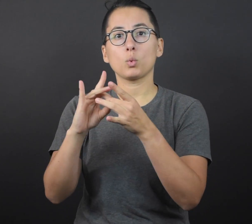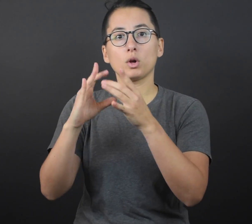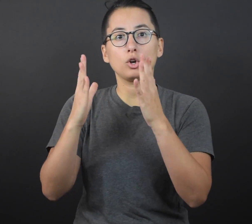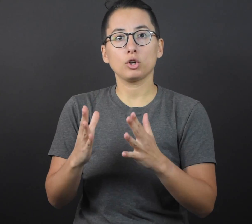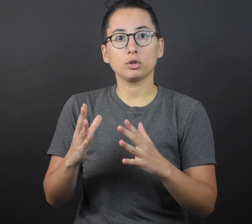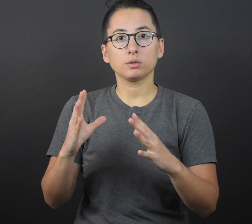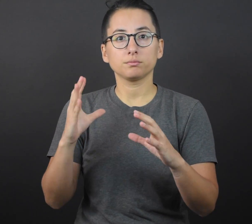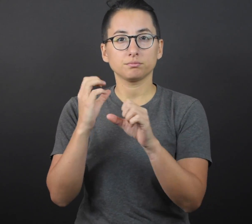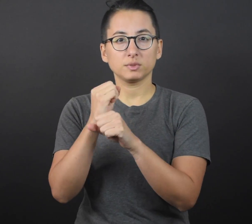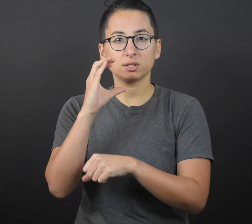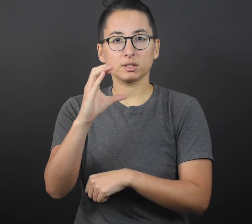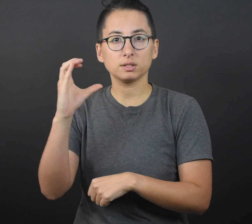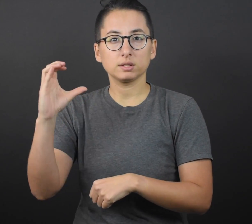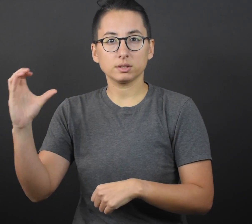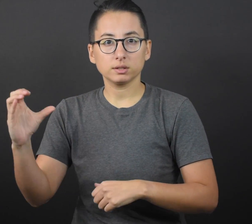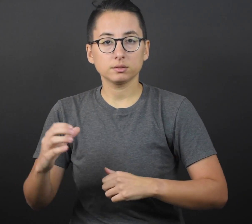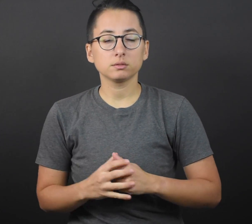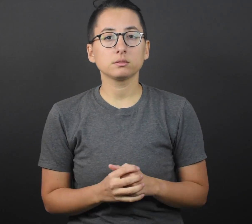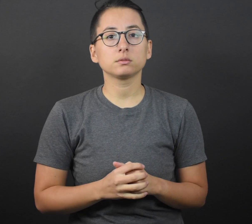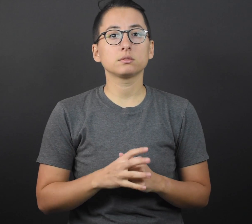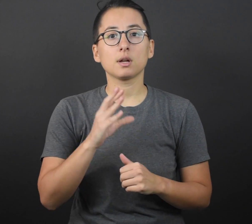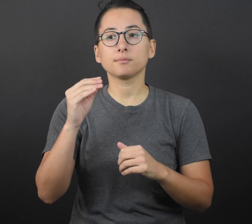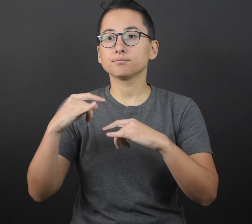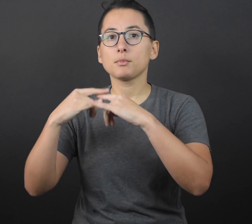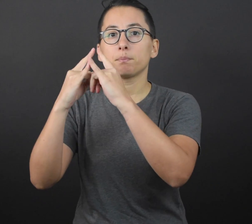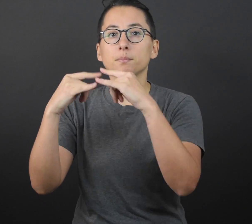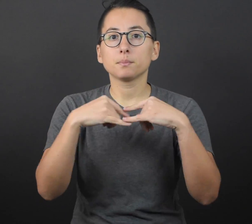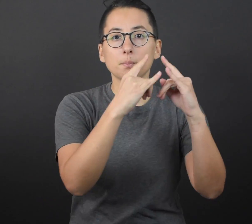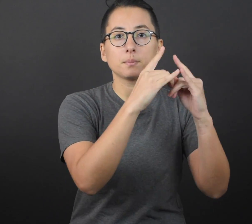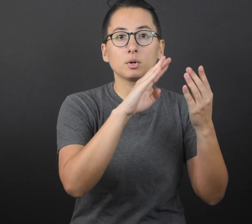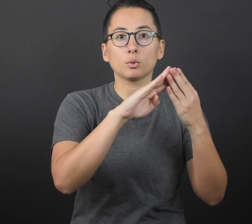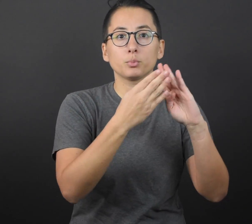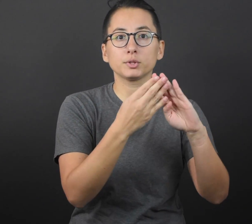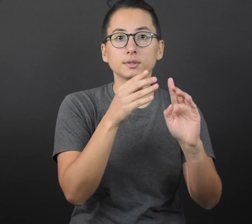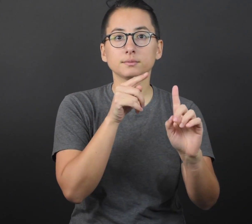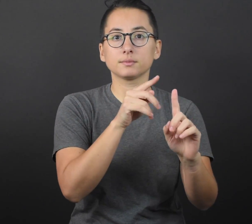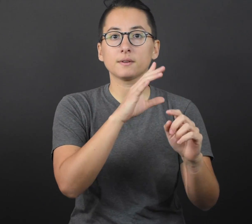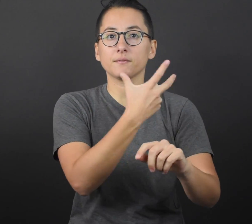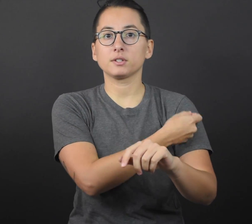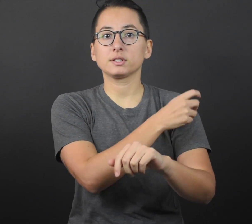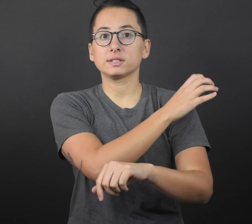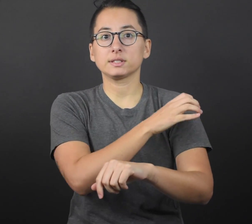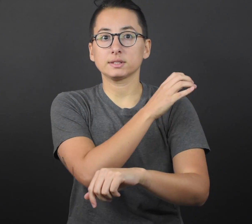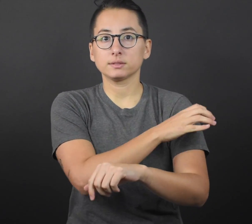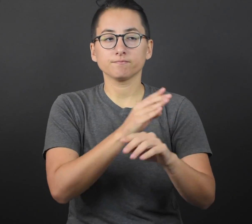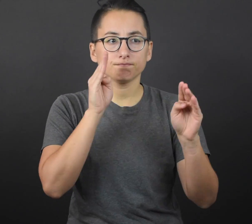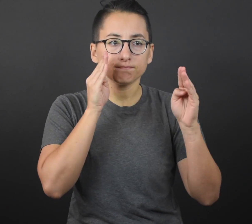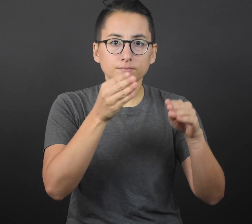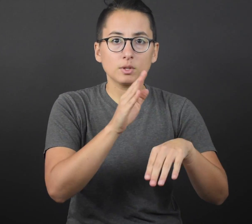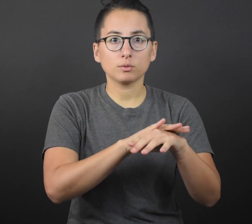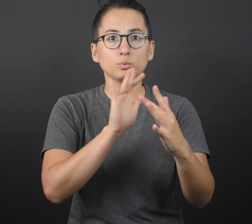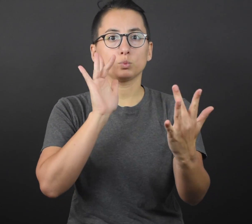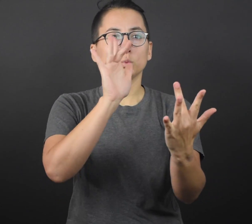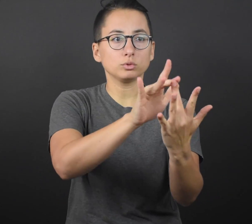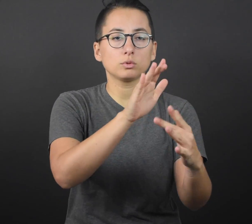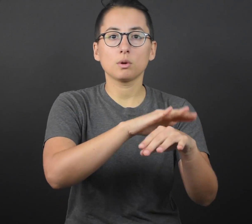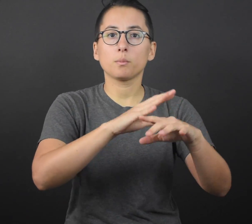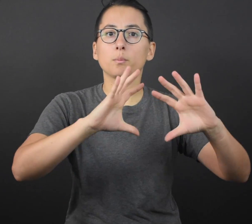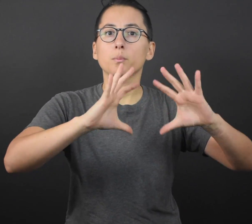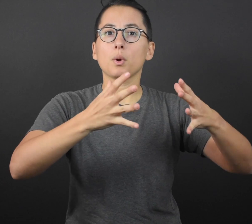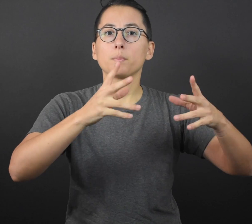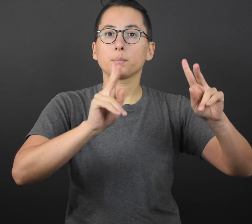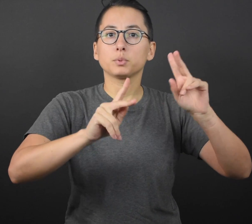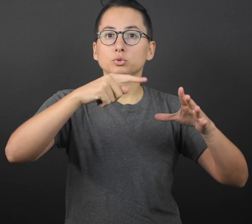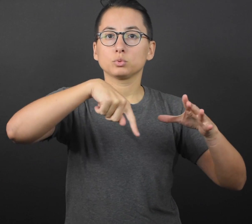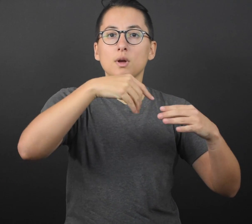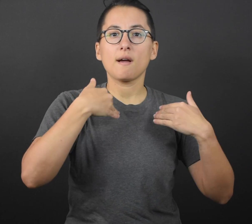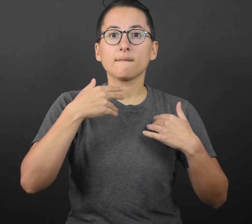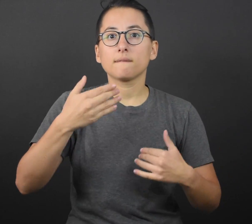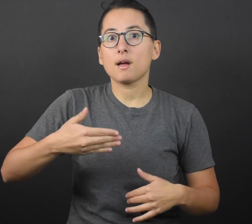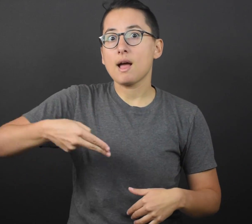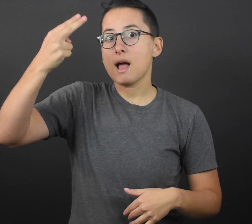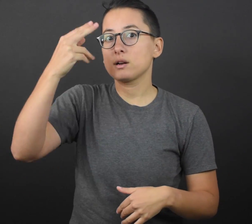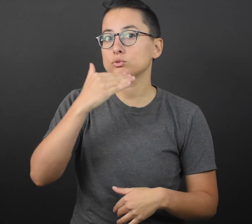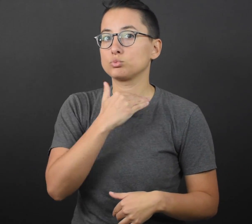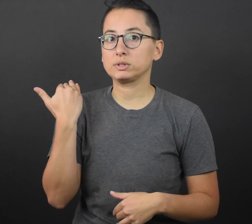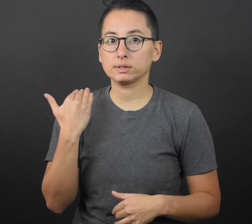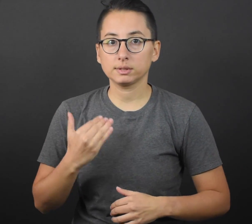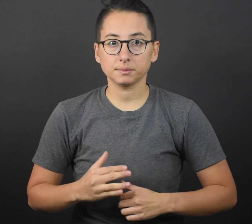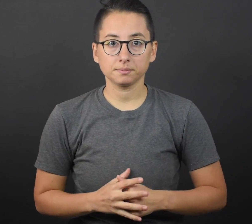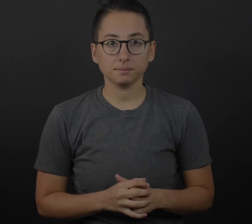community vaccination clinics aimed at reaching high-risk populations.